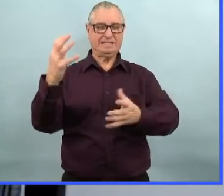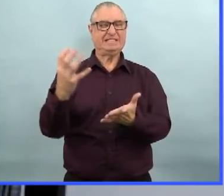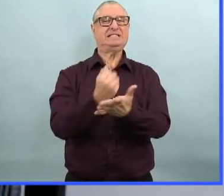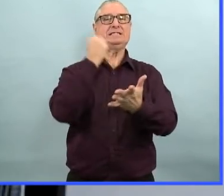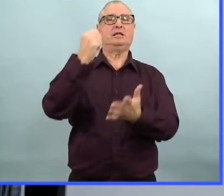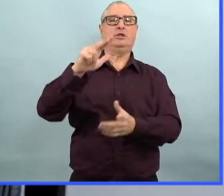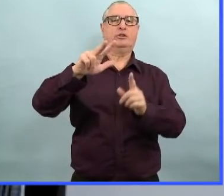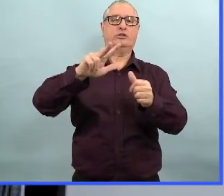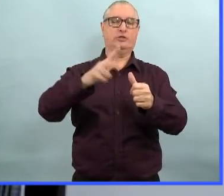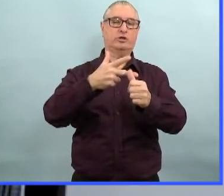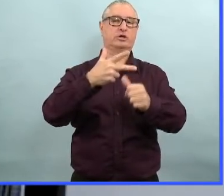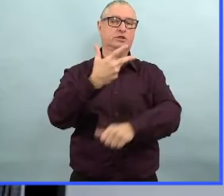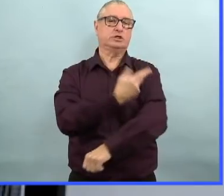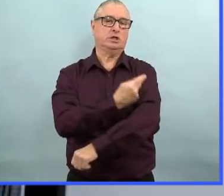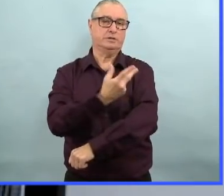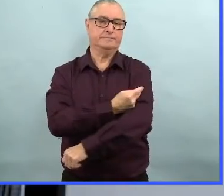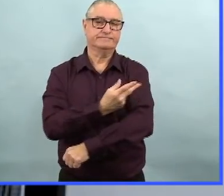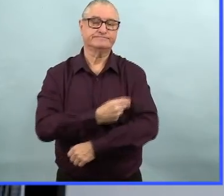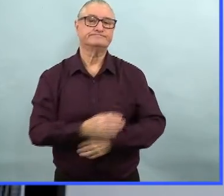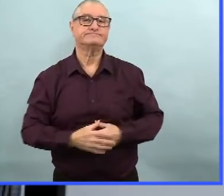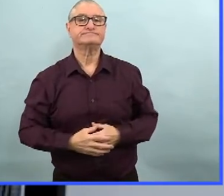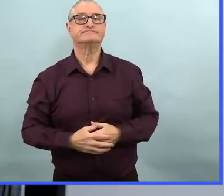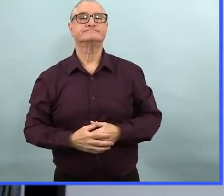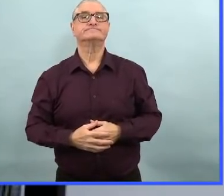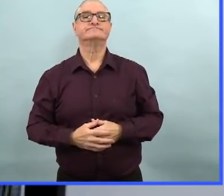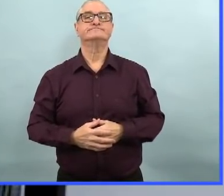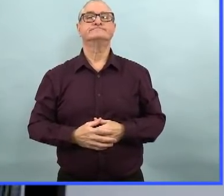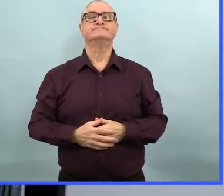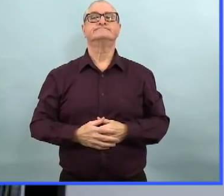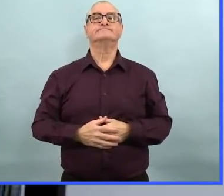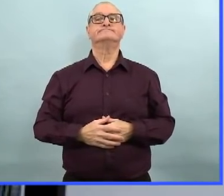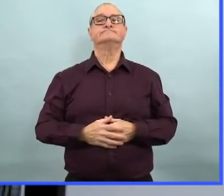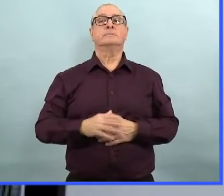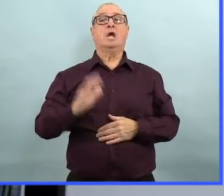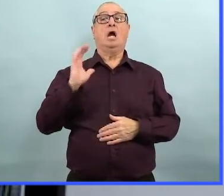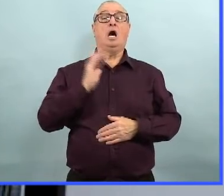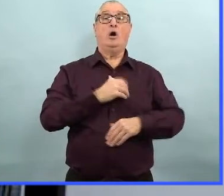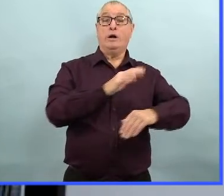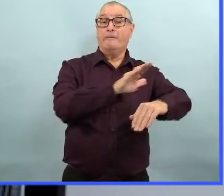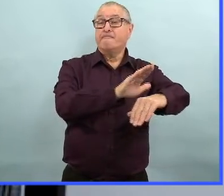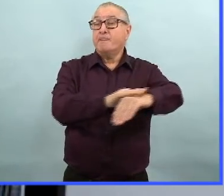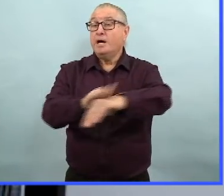possible we recommend that people stick with the same mrna product for all of their doses